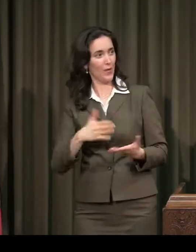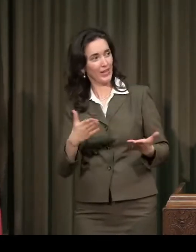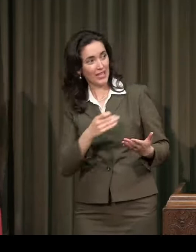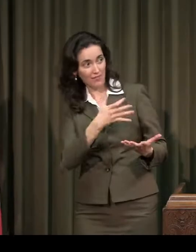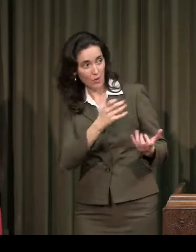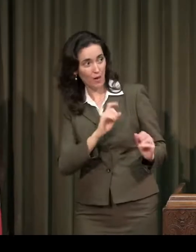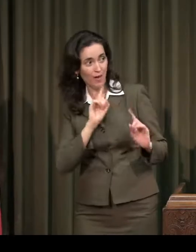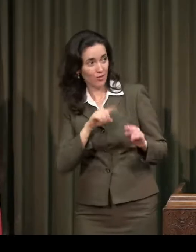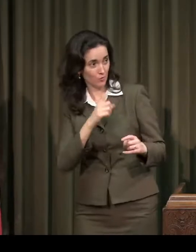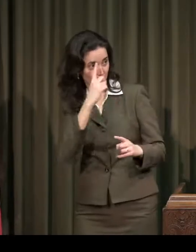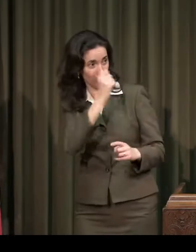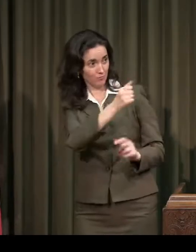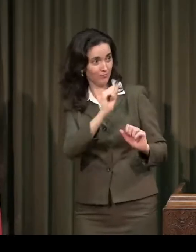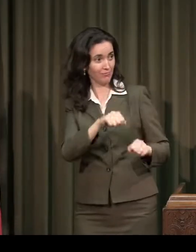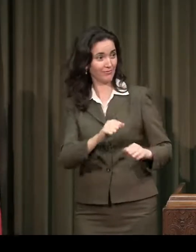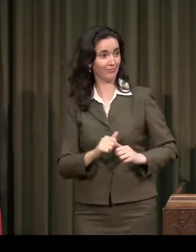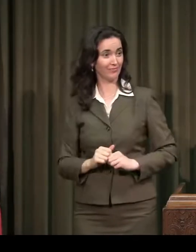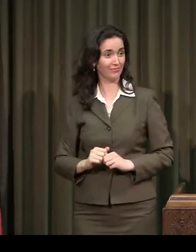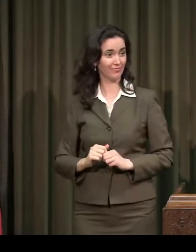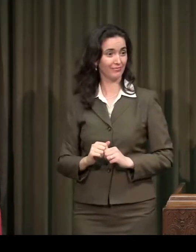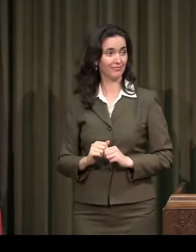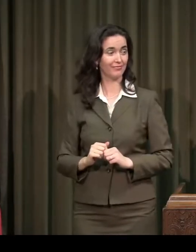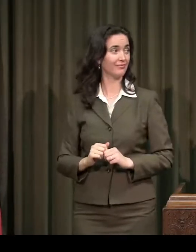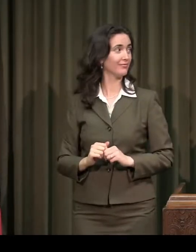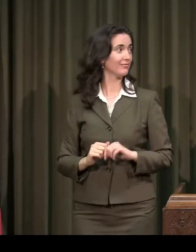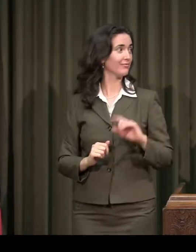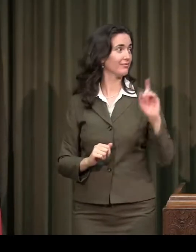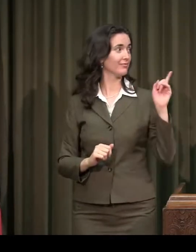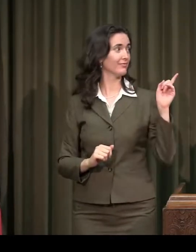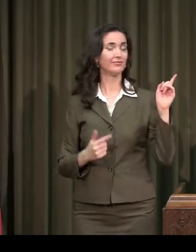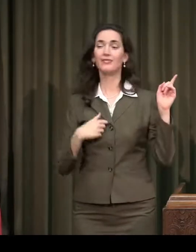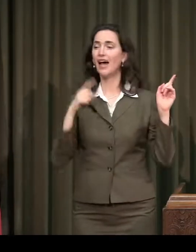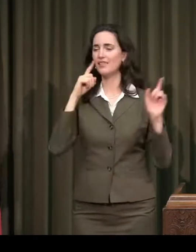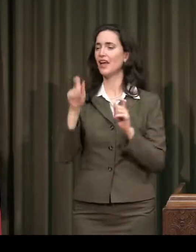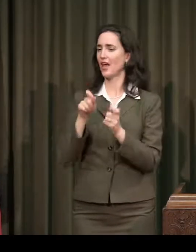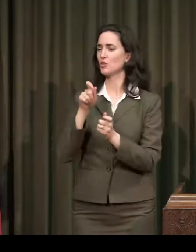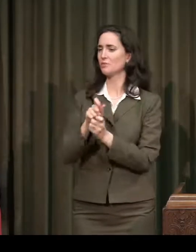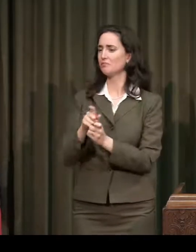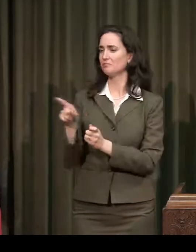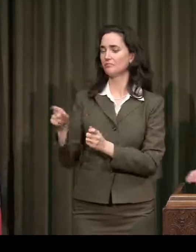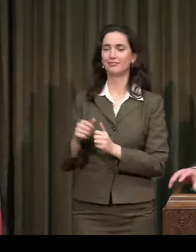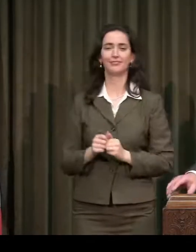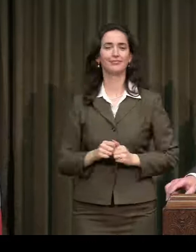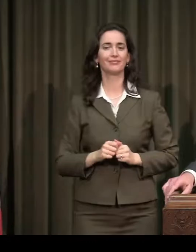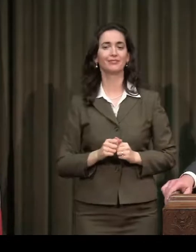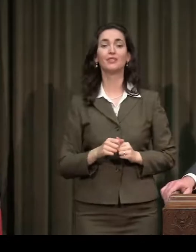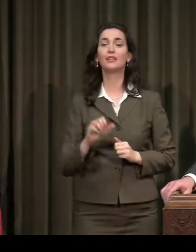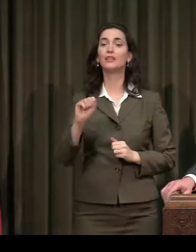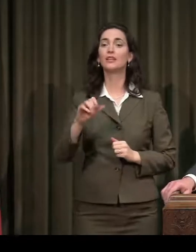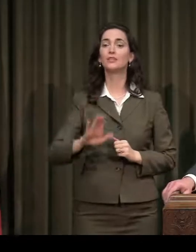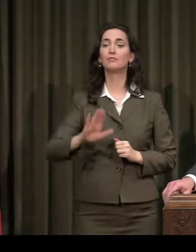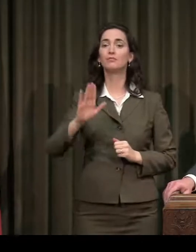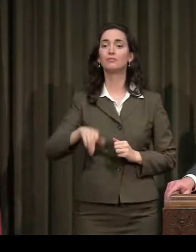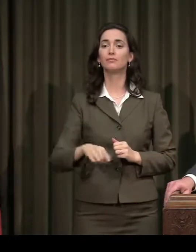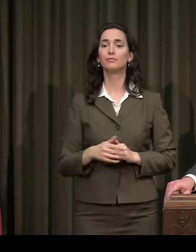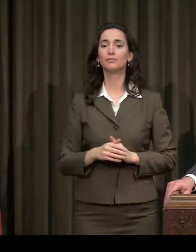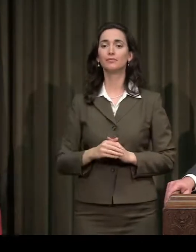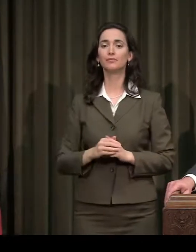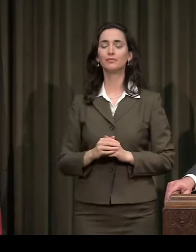anything that he wants to add to that ok yes ma'am